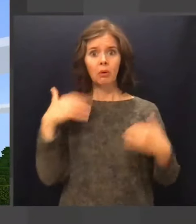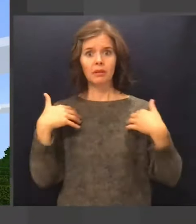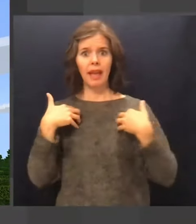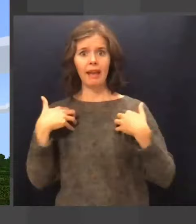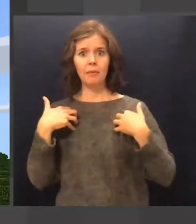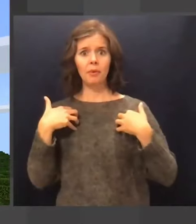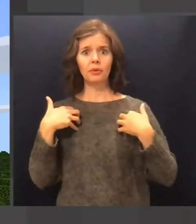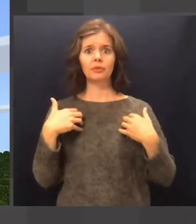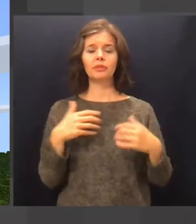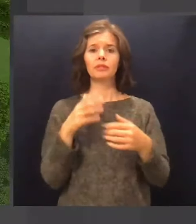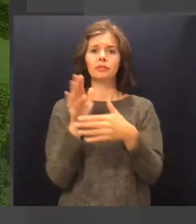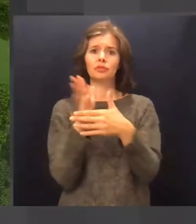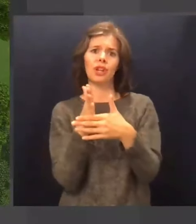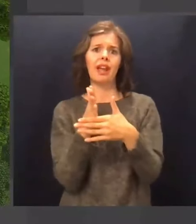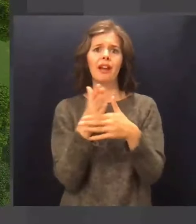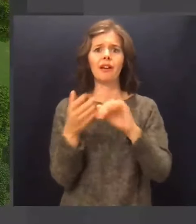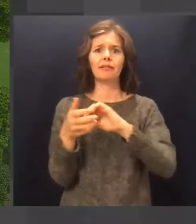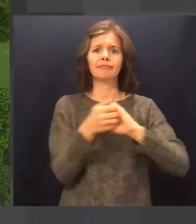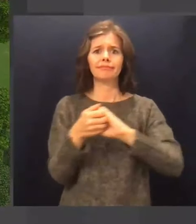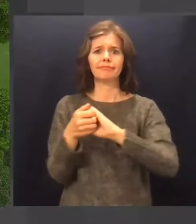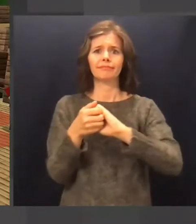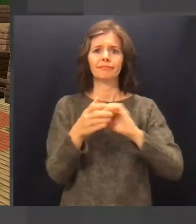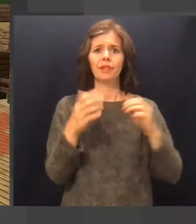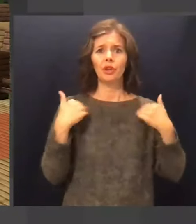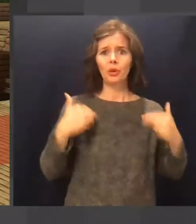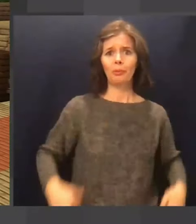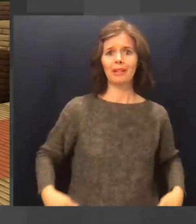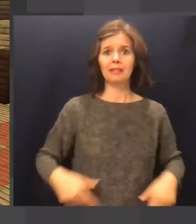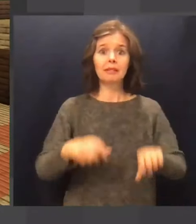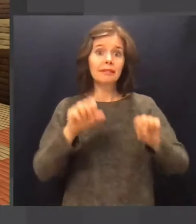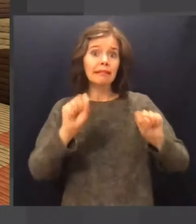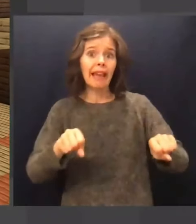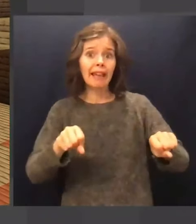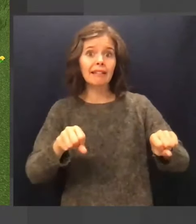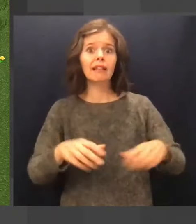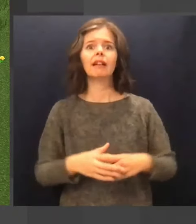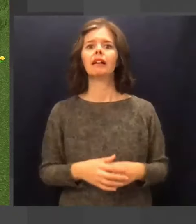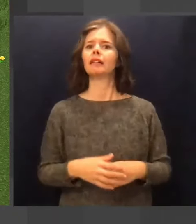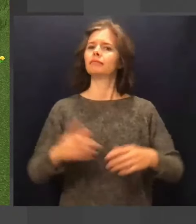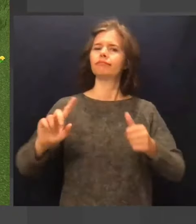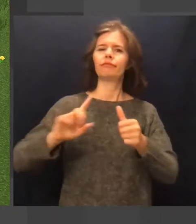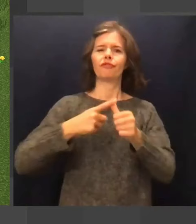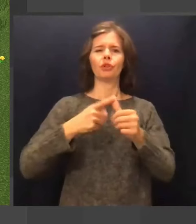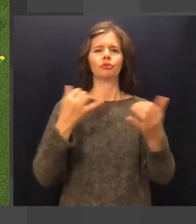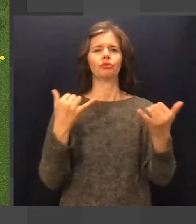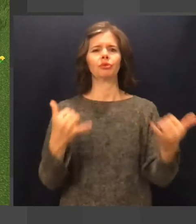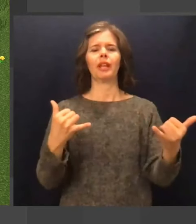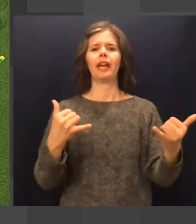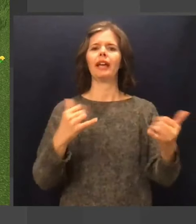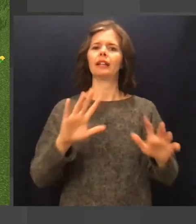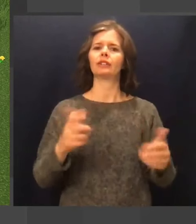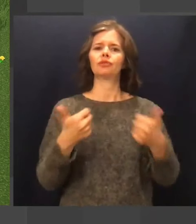SPACE WITH HUMANS ALL THE TIME? TODAY WE'RE KICKING OFF THE